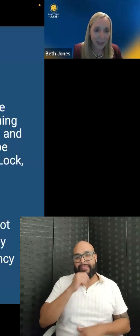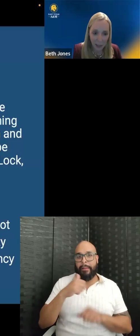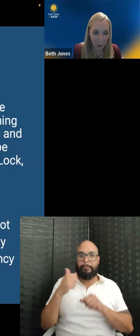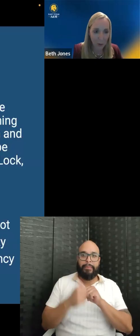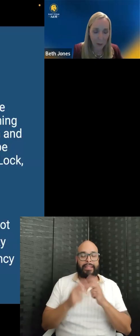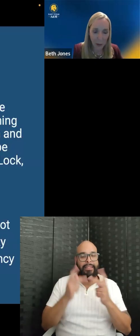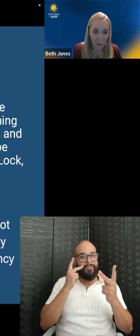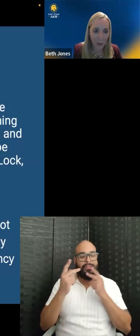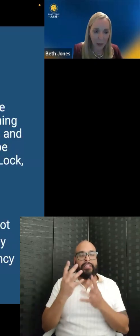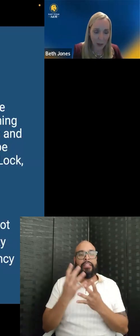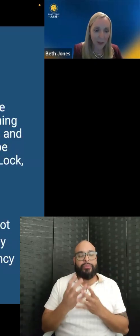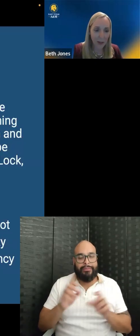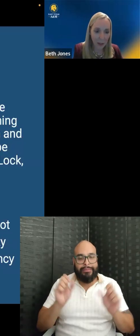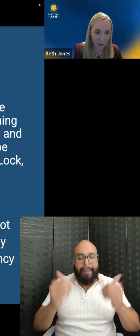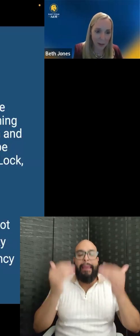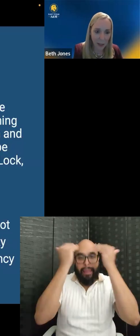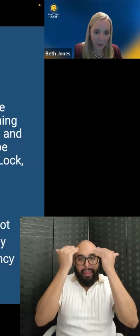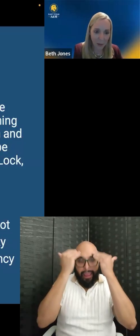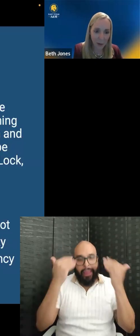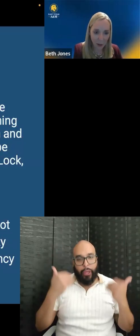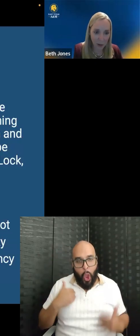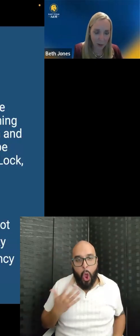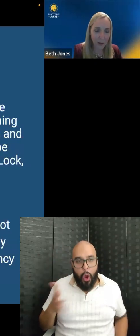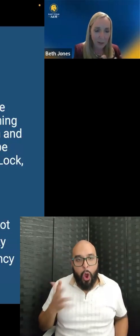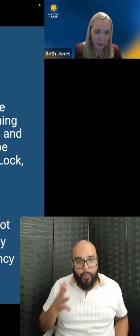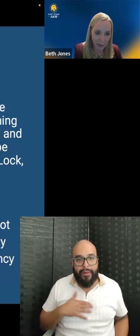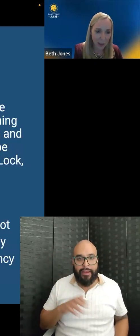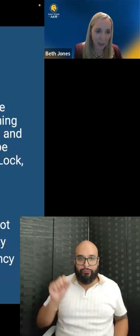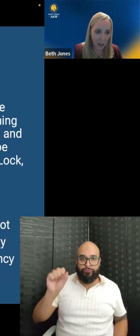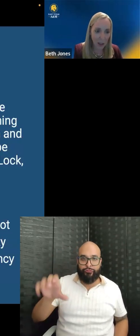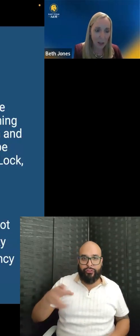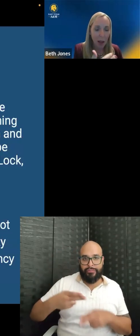Yes, I know. I'm aware. Here's the name of her doctor, yada, yada, yada.